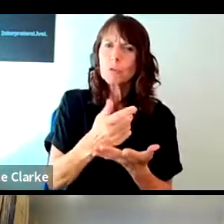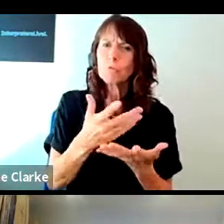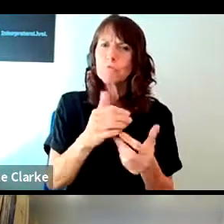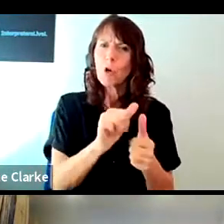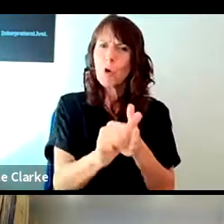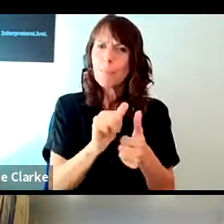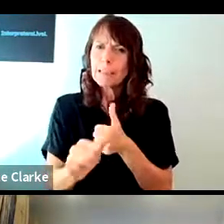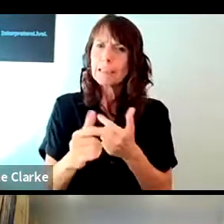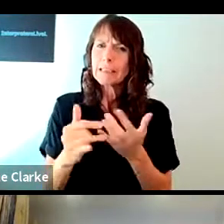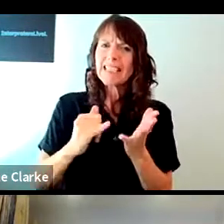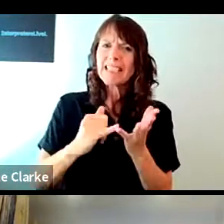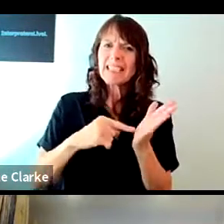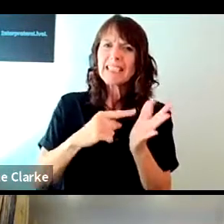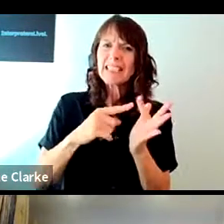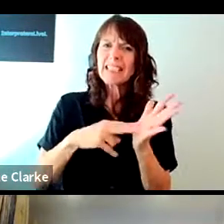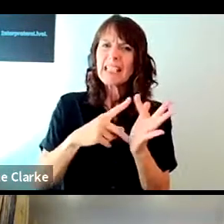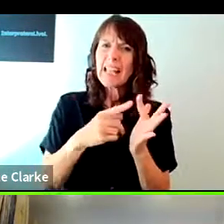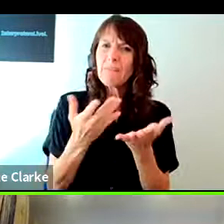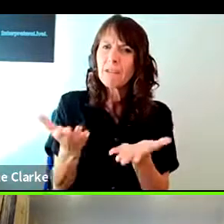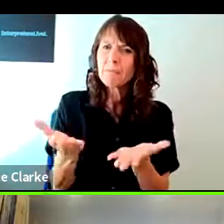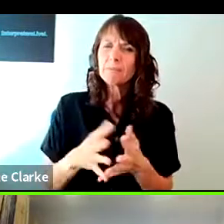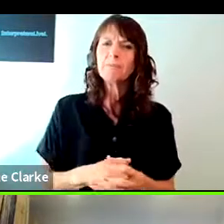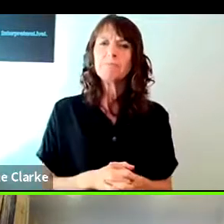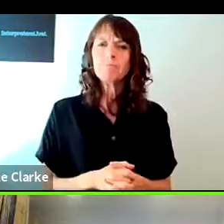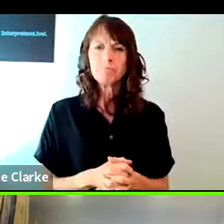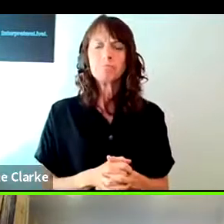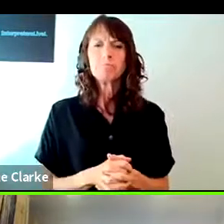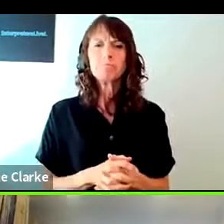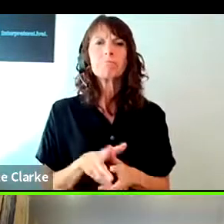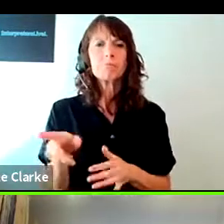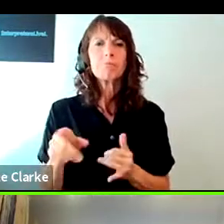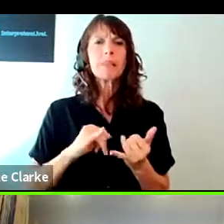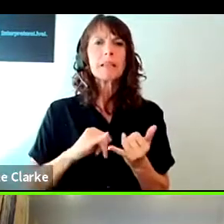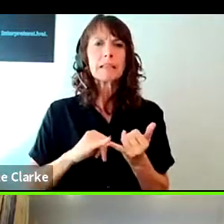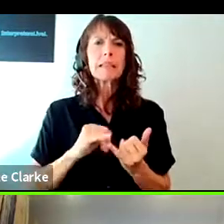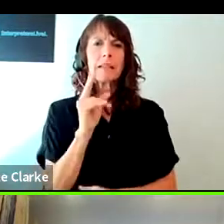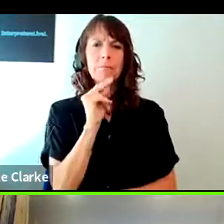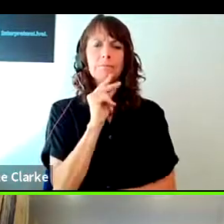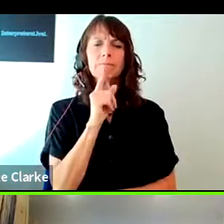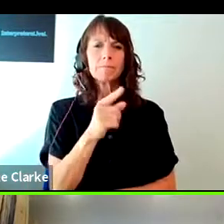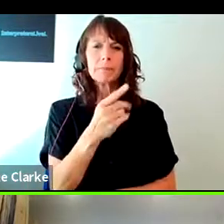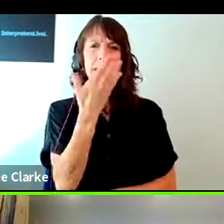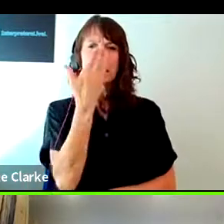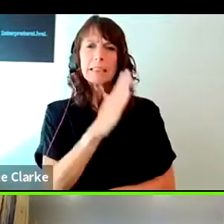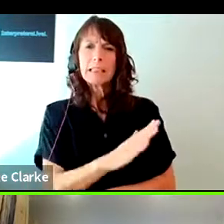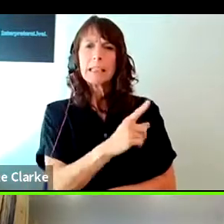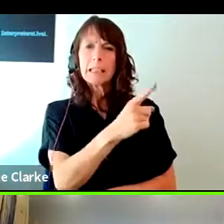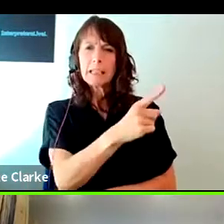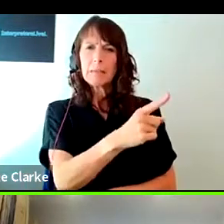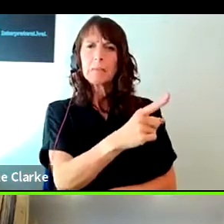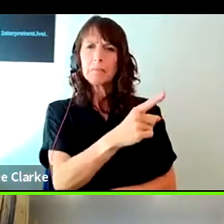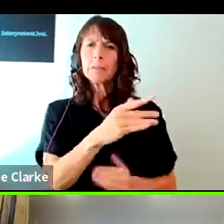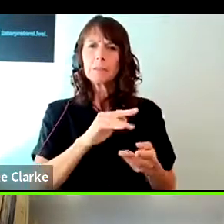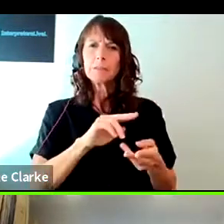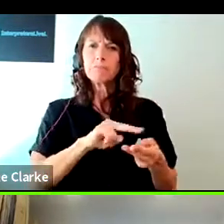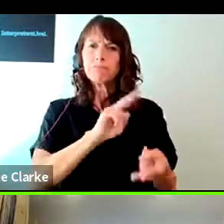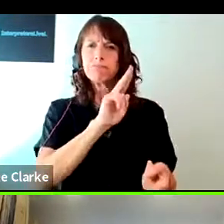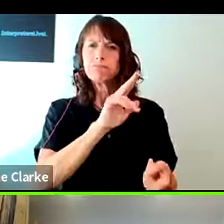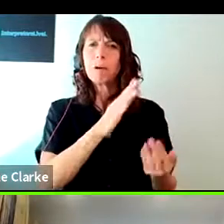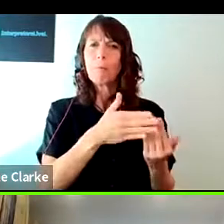Steve, perhaps? Yeah. That's a much bigger thing in the states and we have some US clients and I've